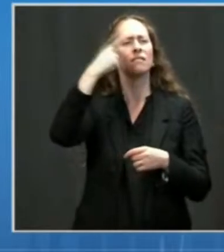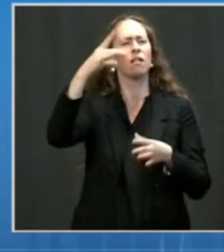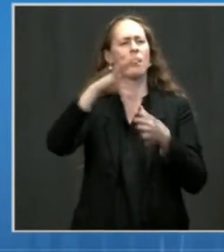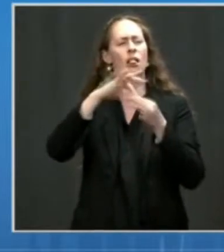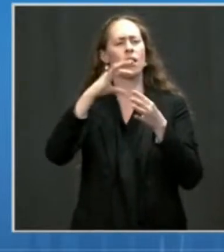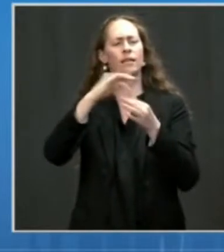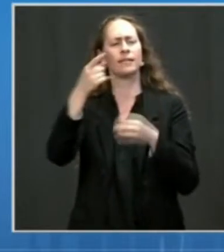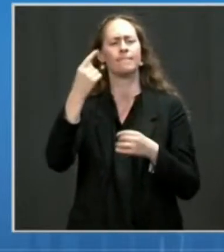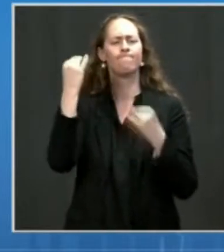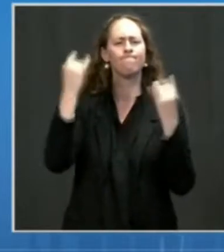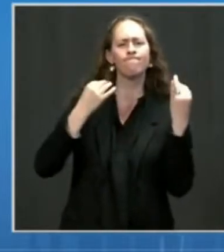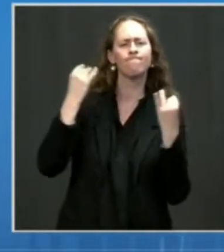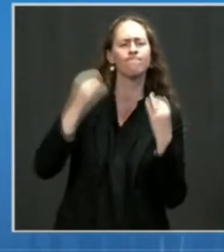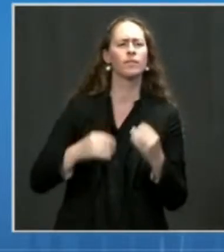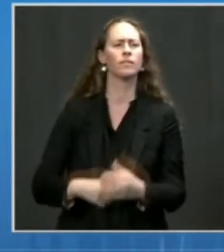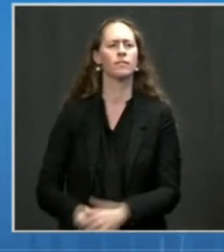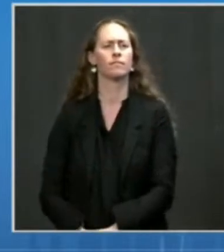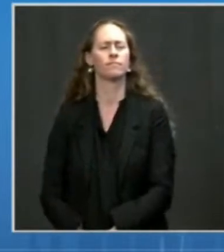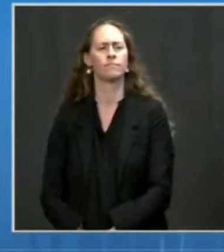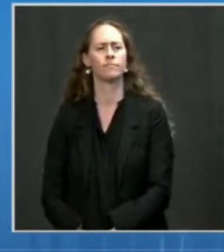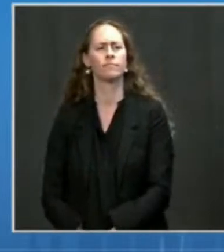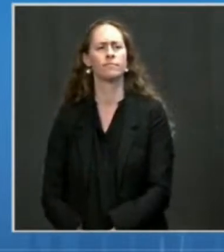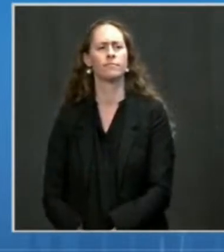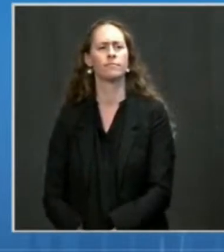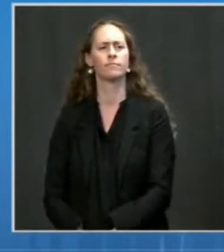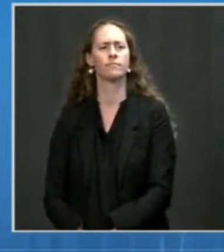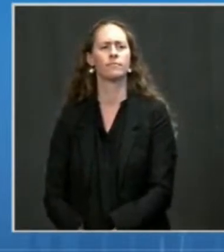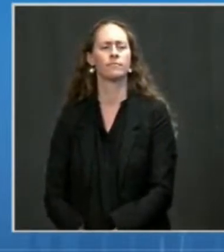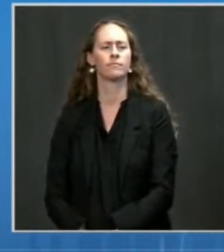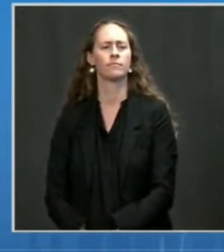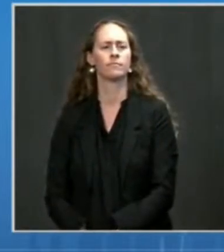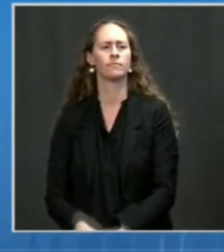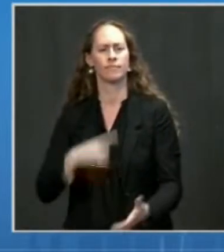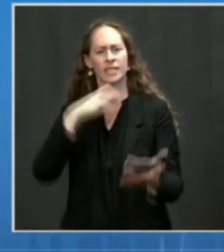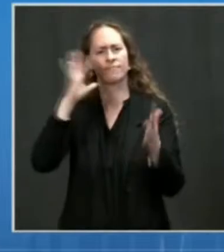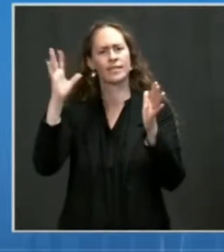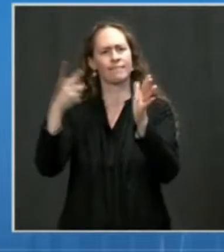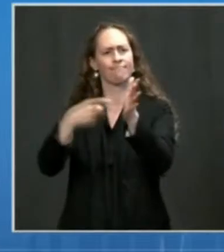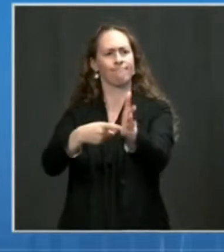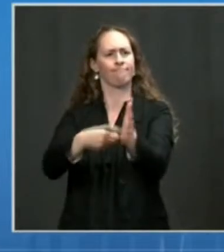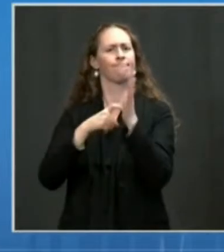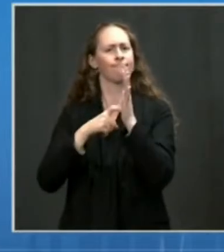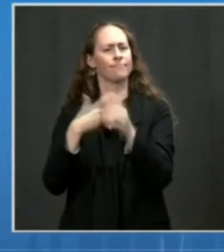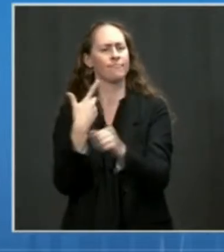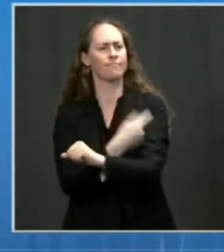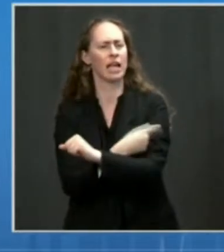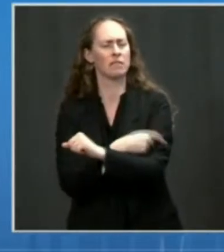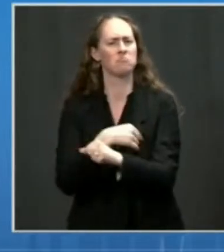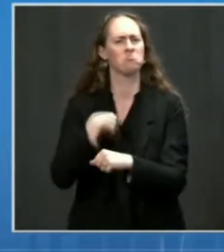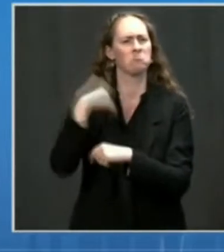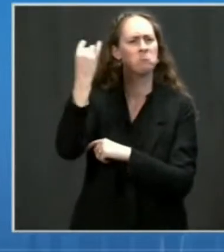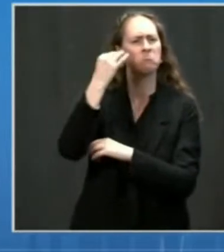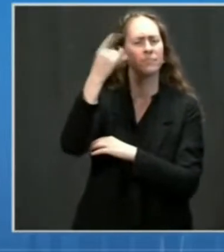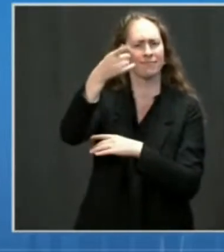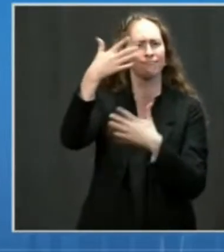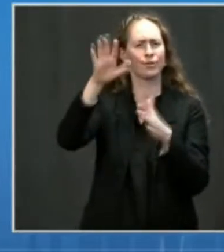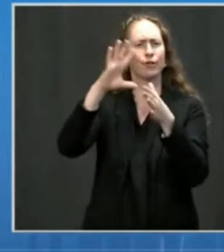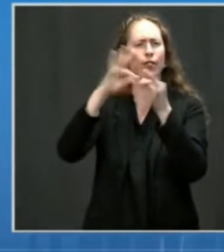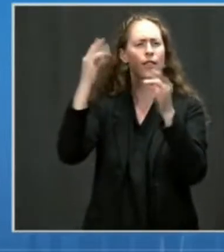THANKS VERY MUCH. JEFF, YOU SAID EARLIER THAT IT WAS TIME TO DO -- TO HAVE REQUIREMENTS WITH RELATION TO